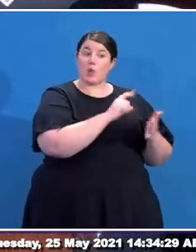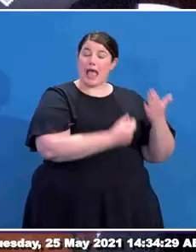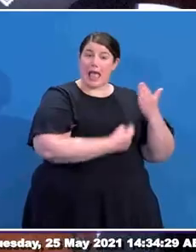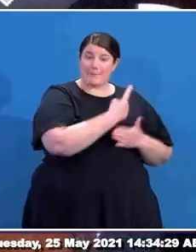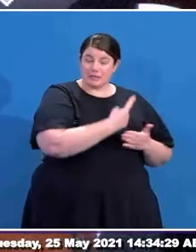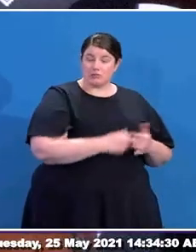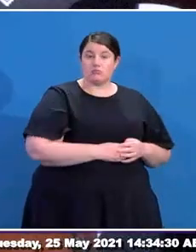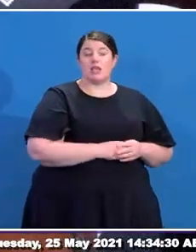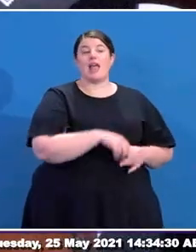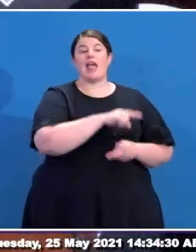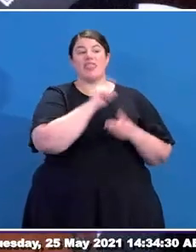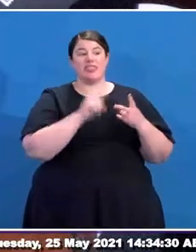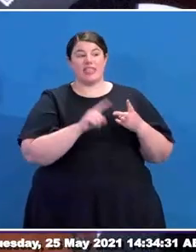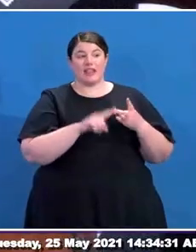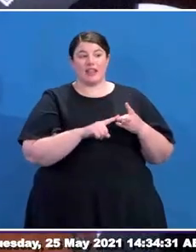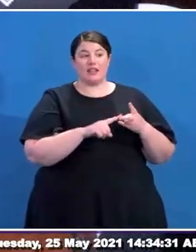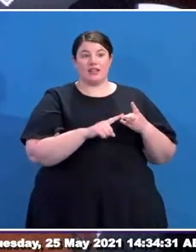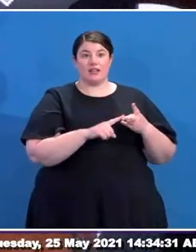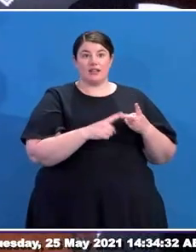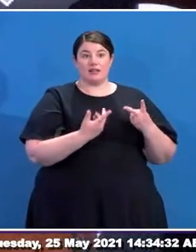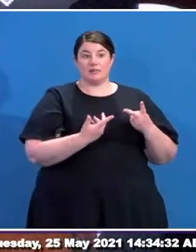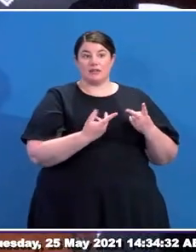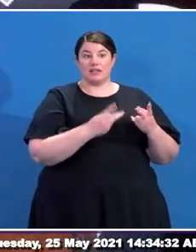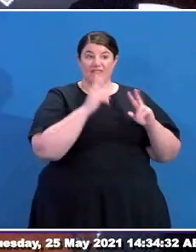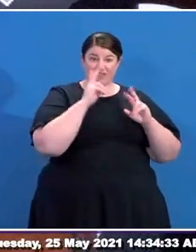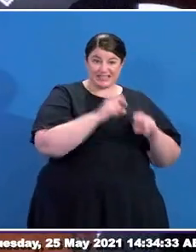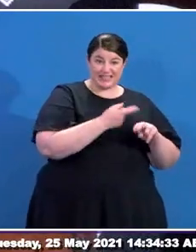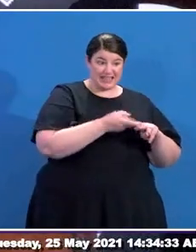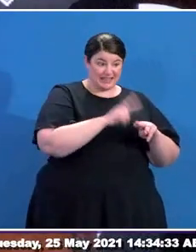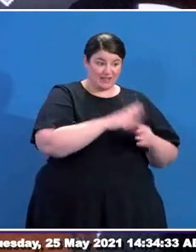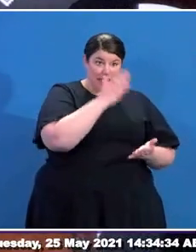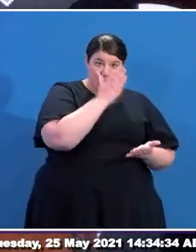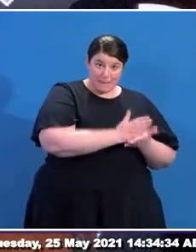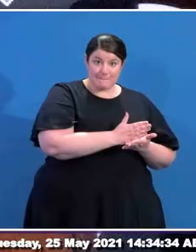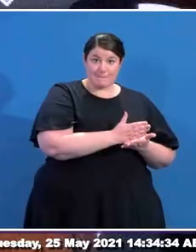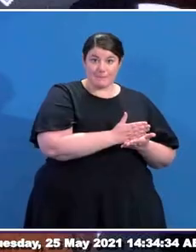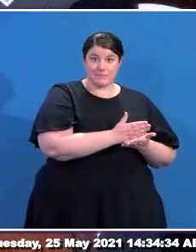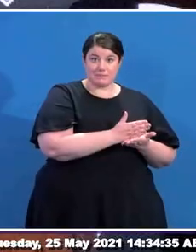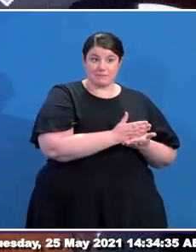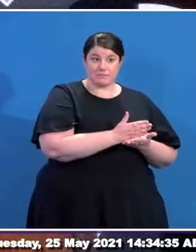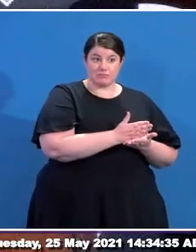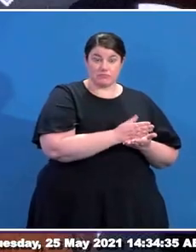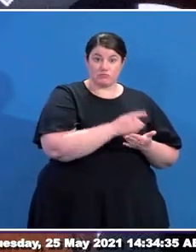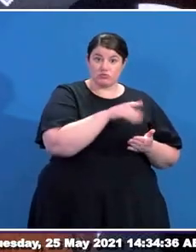and then investigating whether or not those facts, as found, also might result